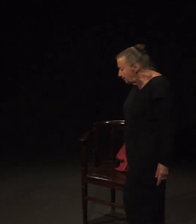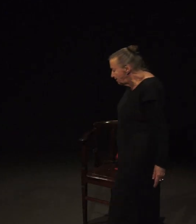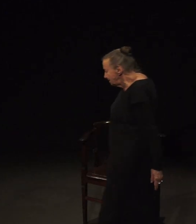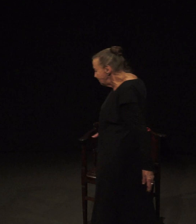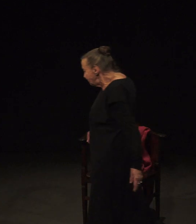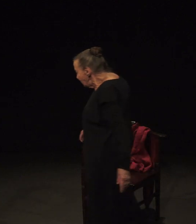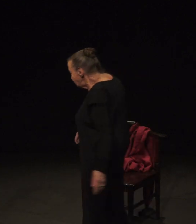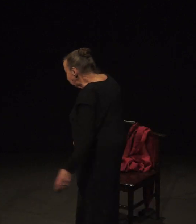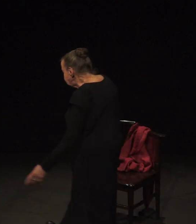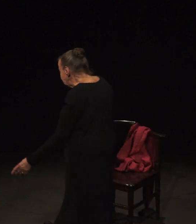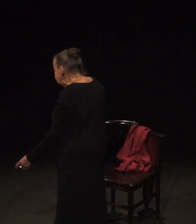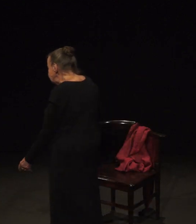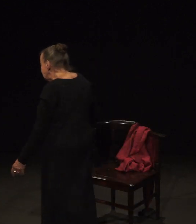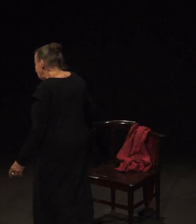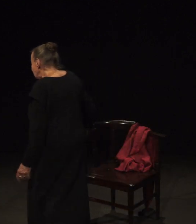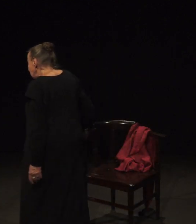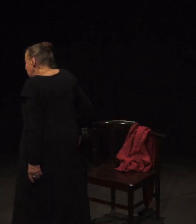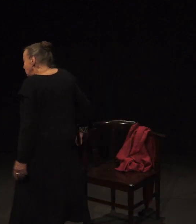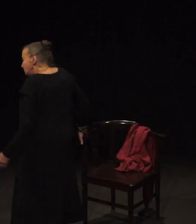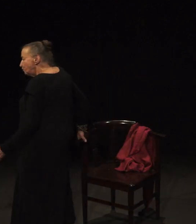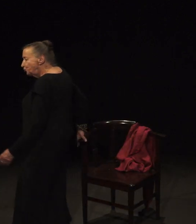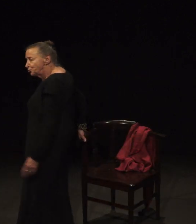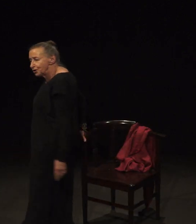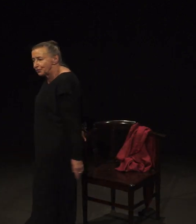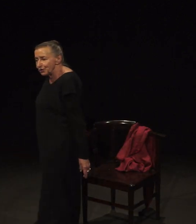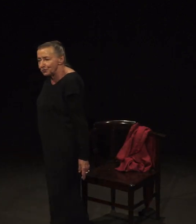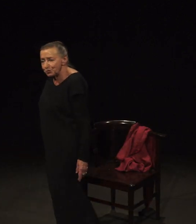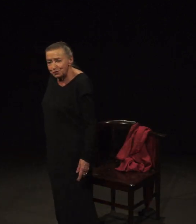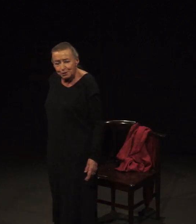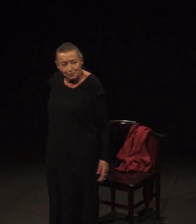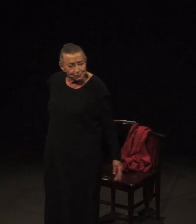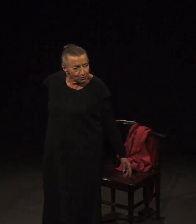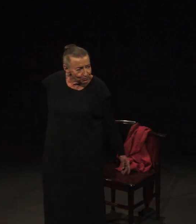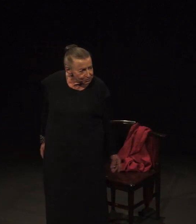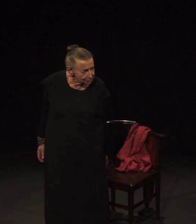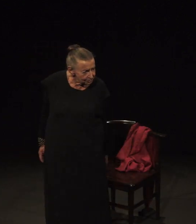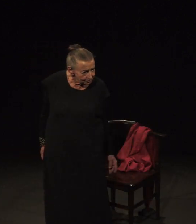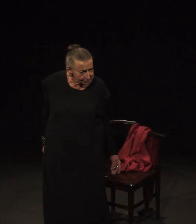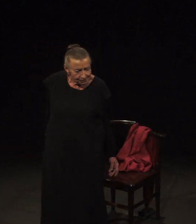The Judge, in his official uniform,